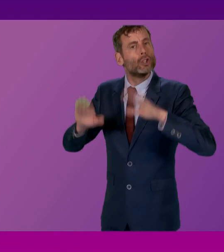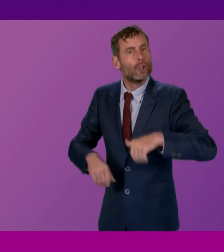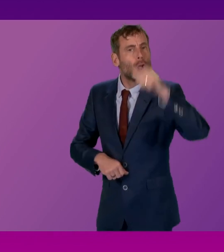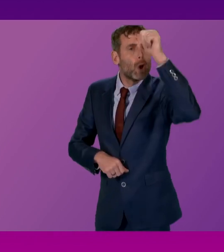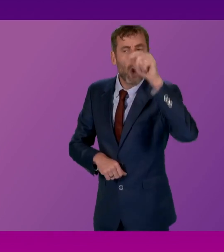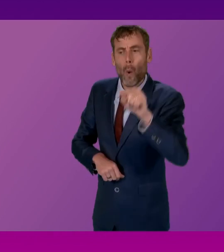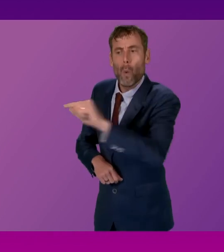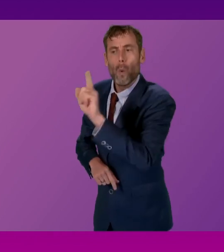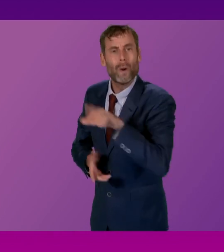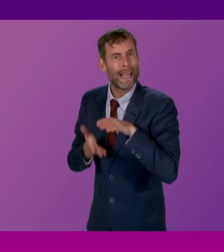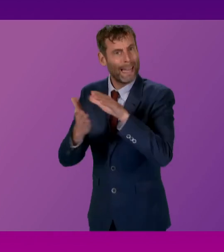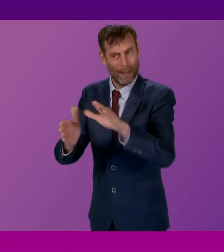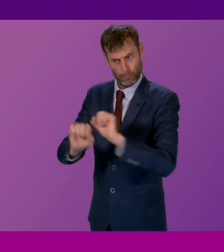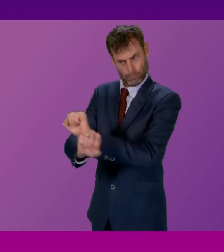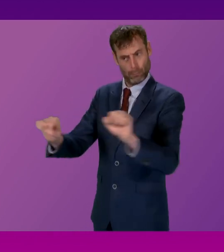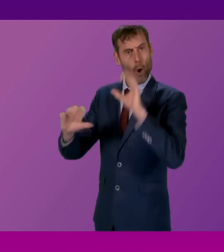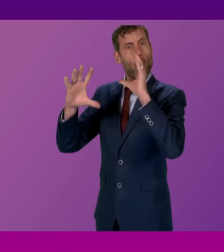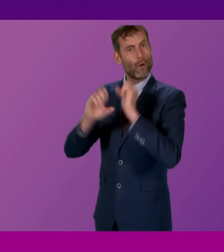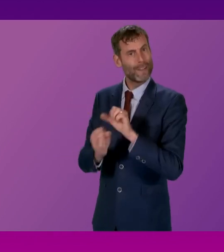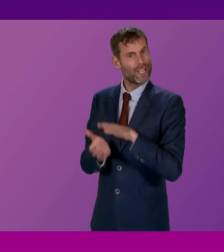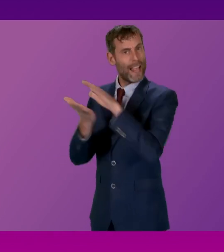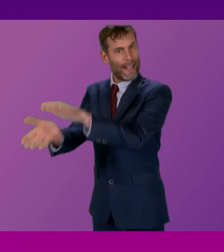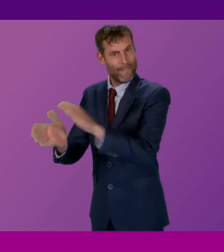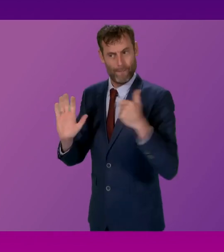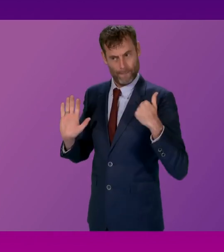for any public inquiry that must be adhered to.